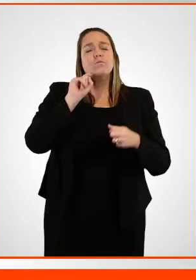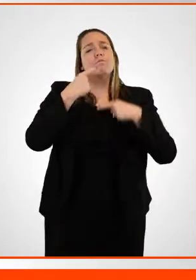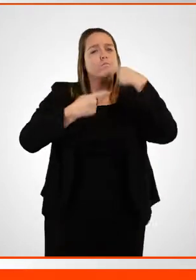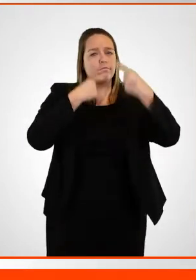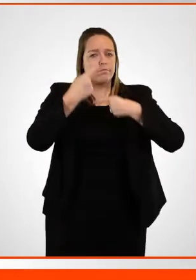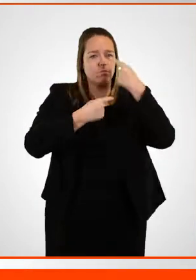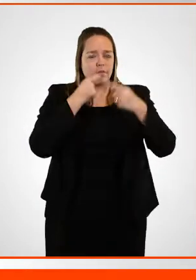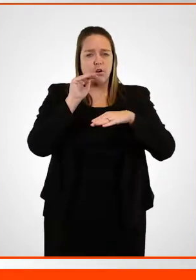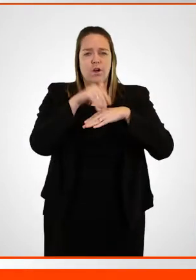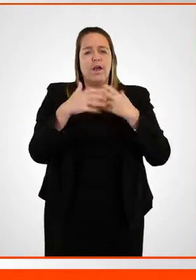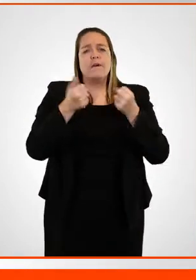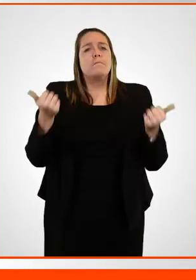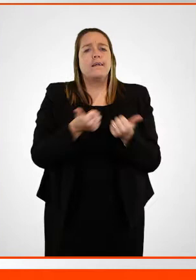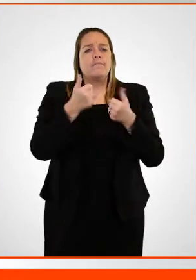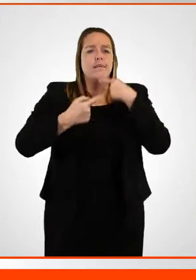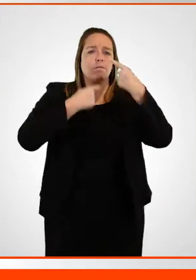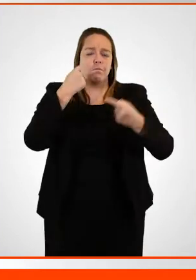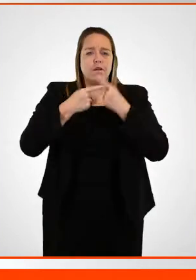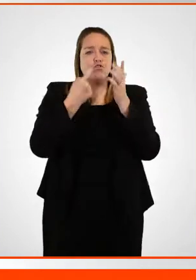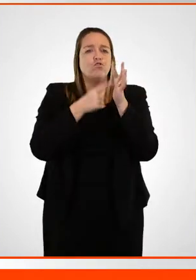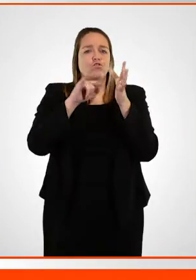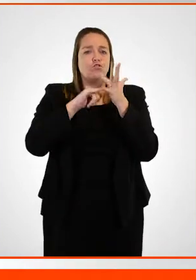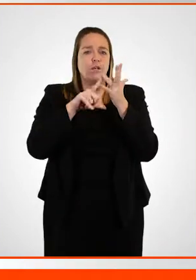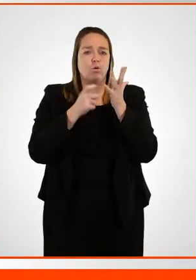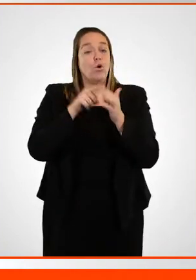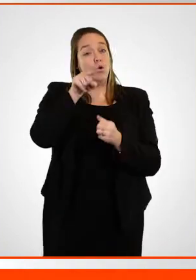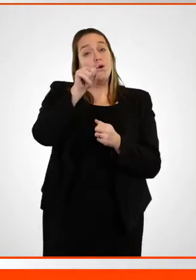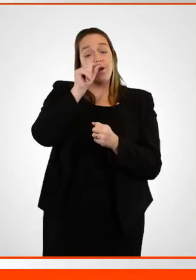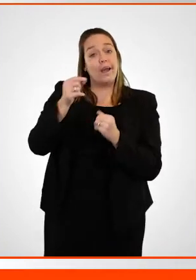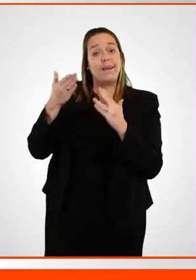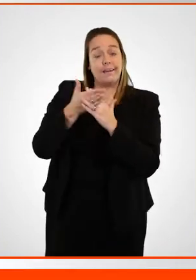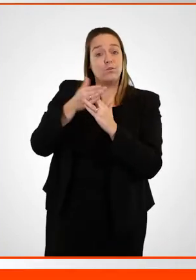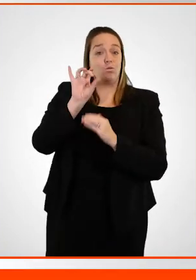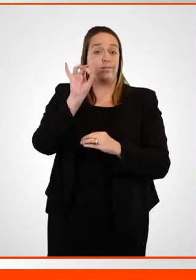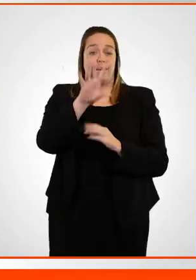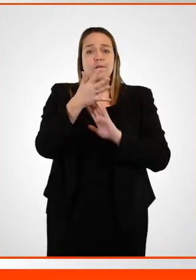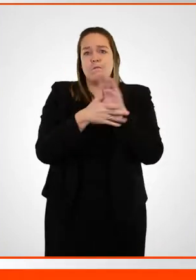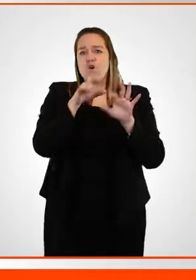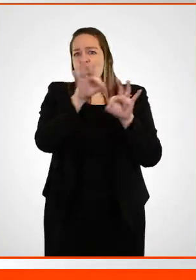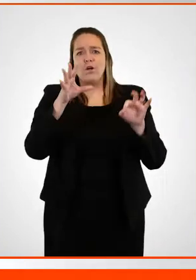about a whole bunch of resources that you can access so that you don't have to create these, that these are